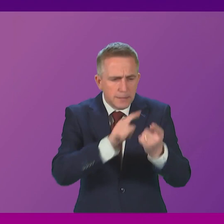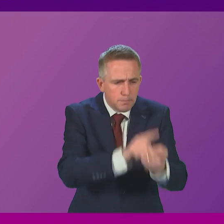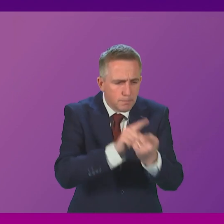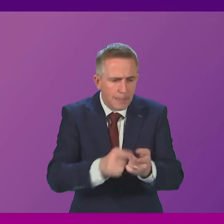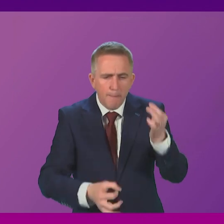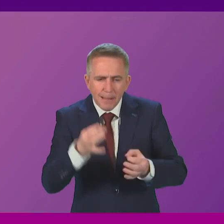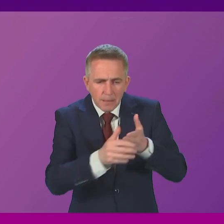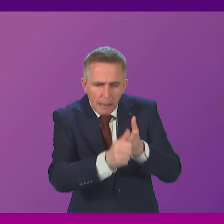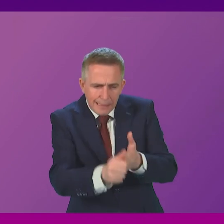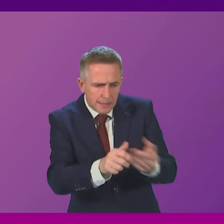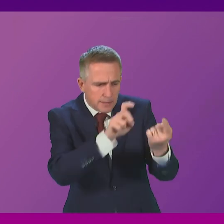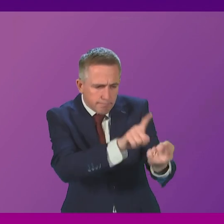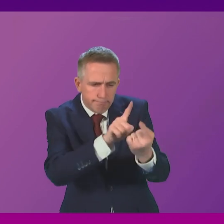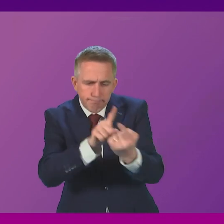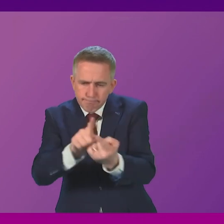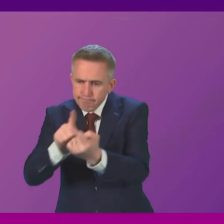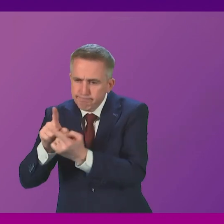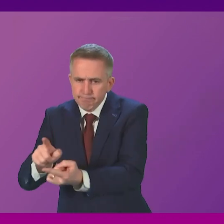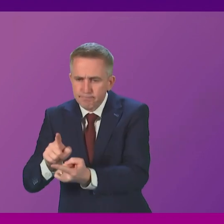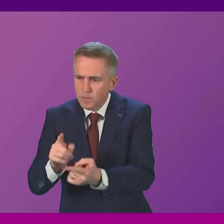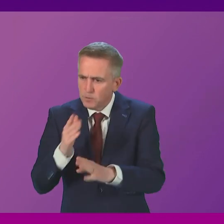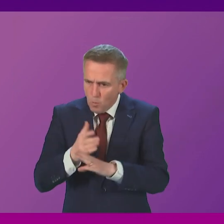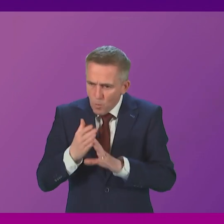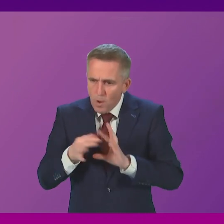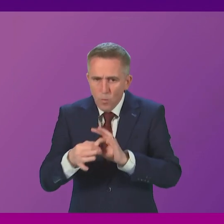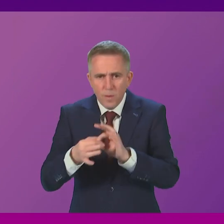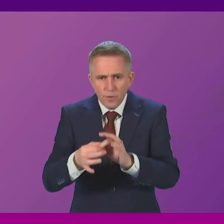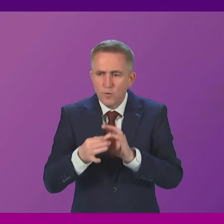I want to work with you, where we can, to achieve those shared aims.